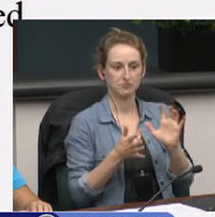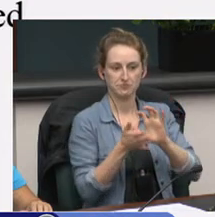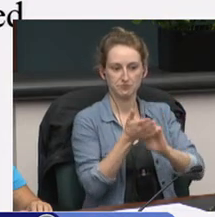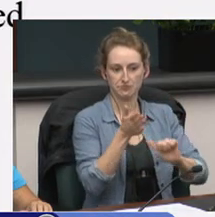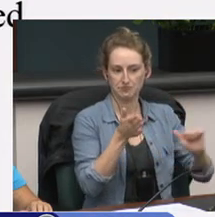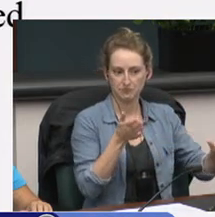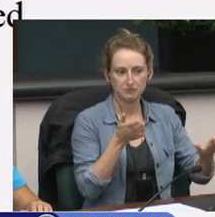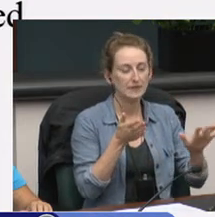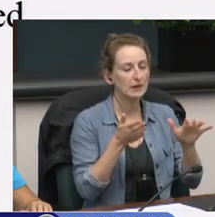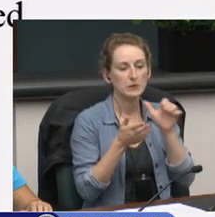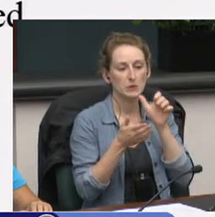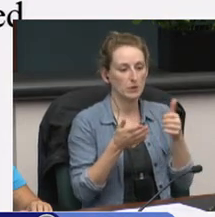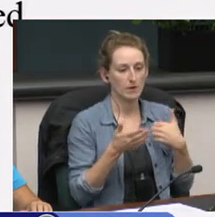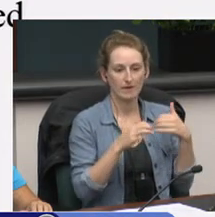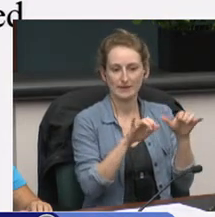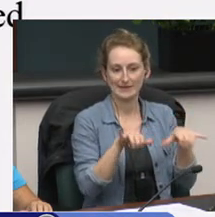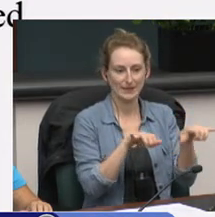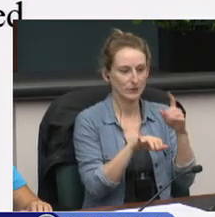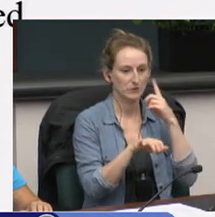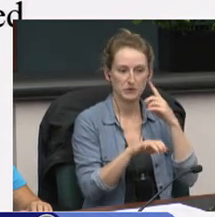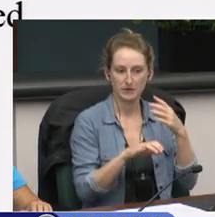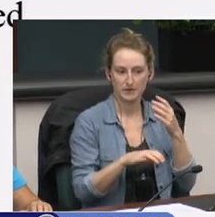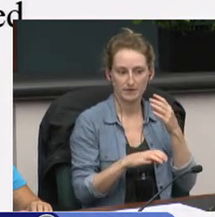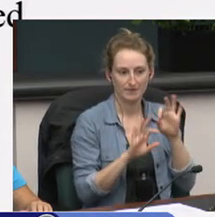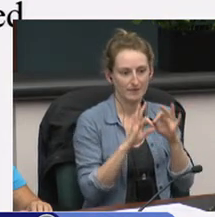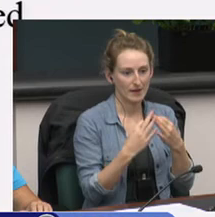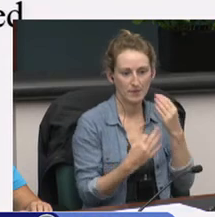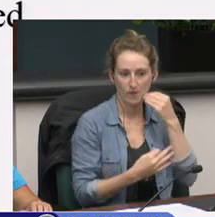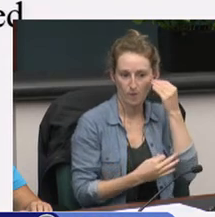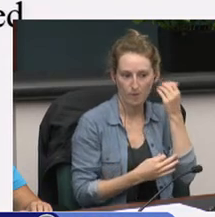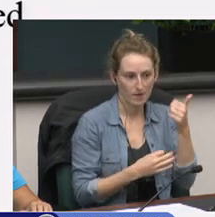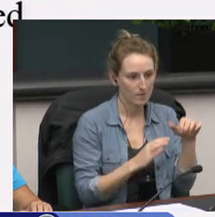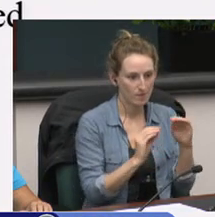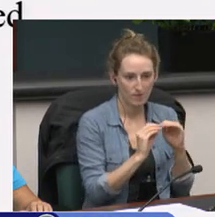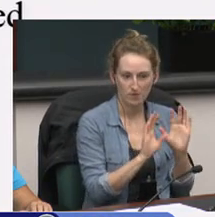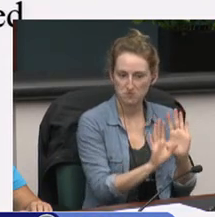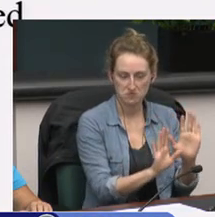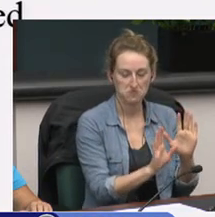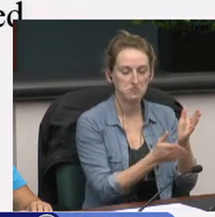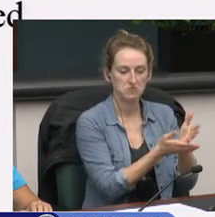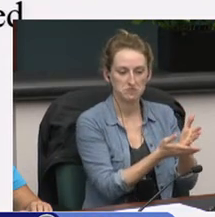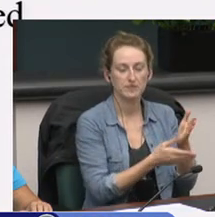parking standards for plexes are set for a half a unit per dwelling unit what